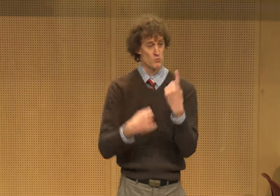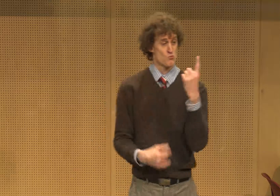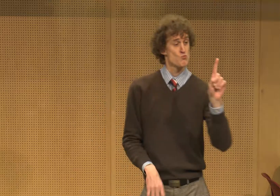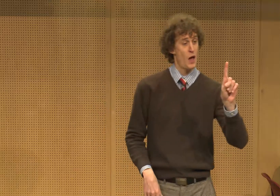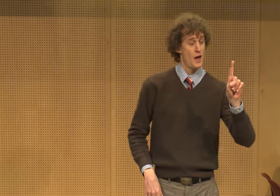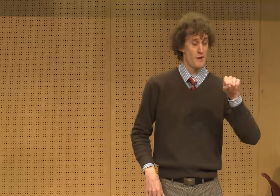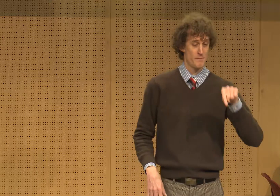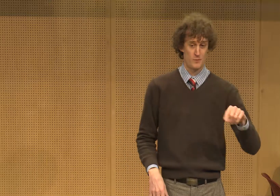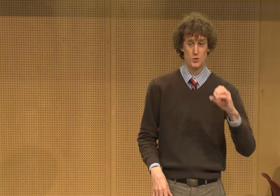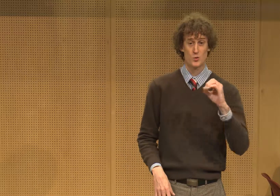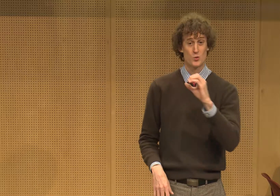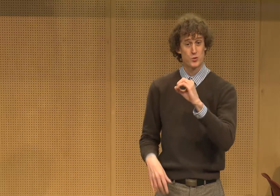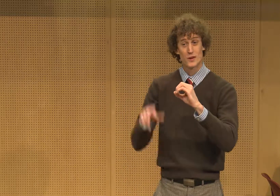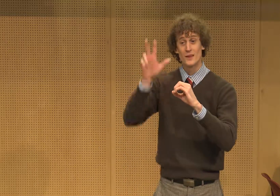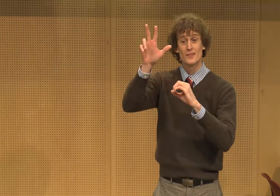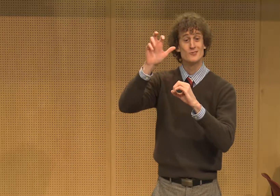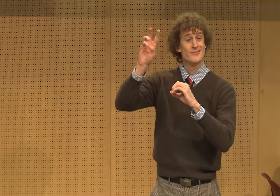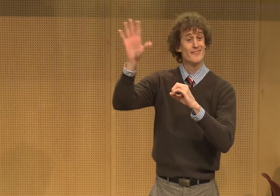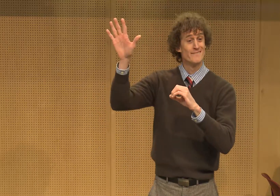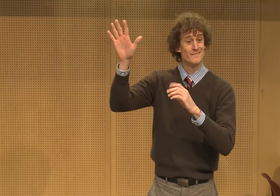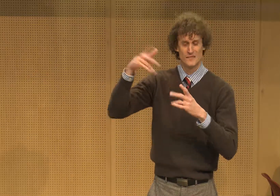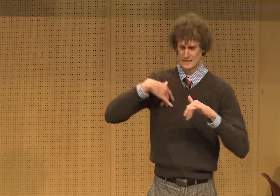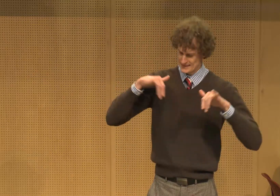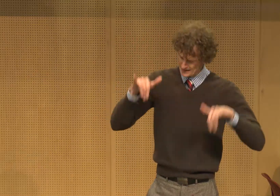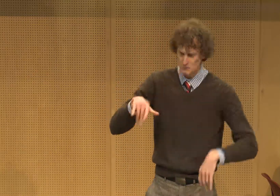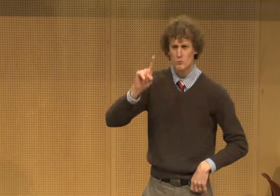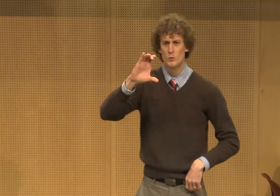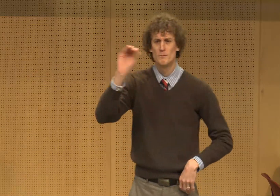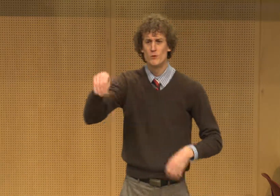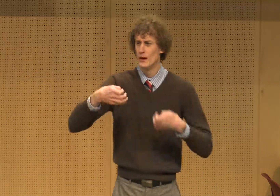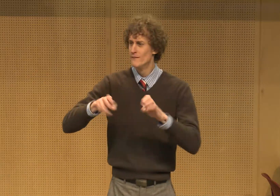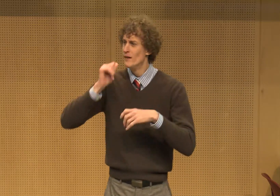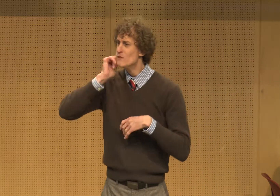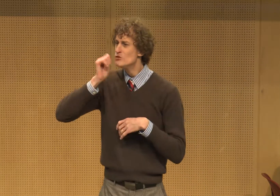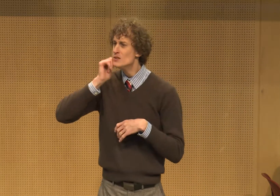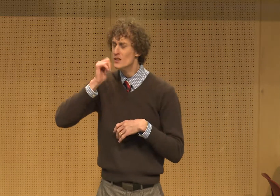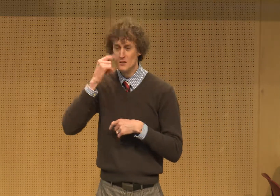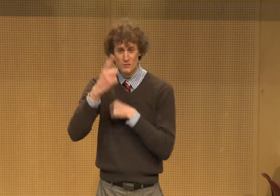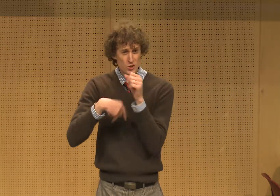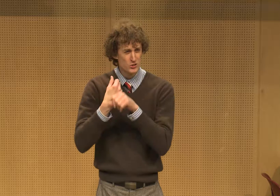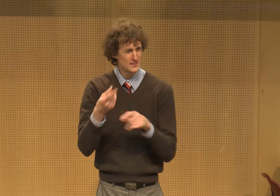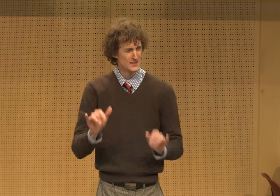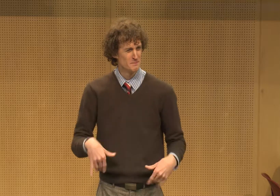1.00 raised to the 365 is still one, 100% effort every day.